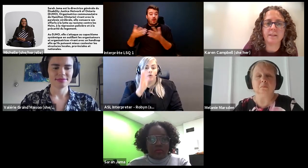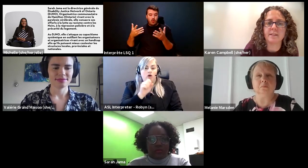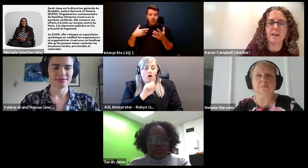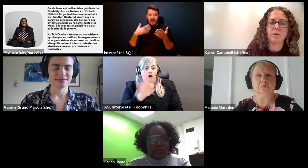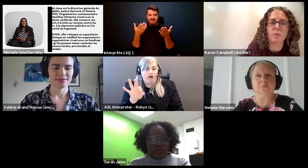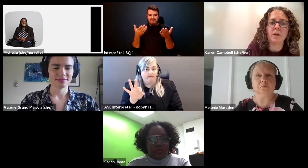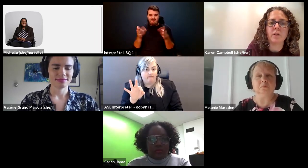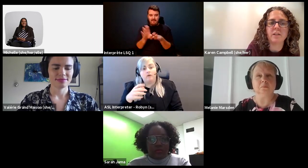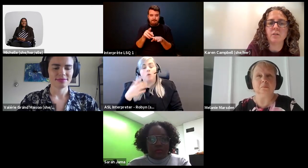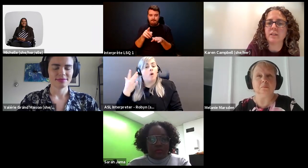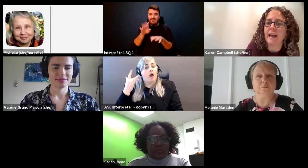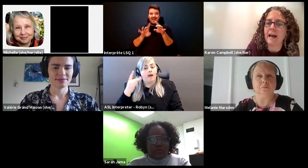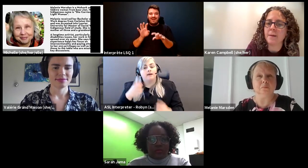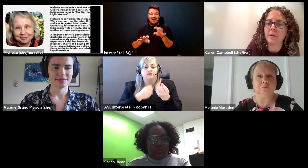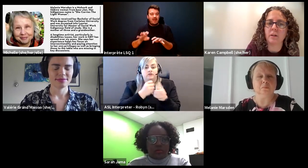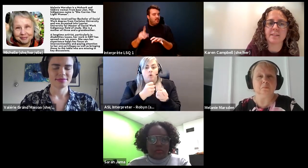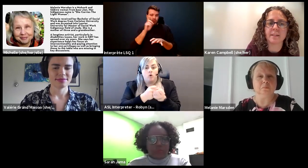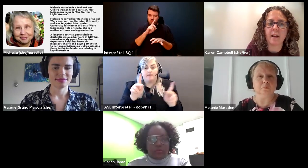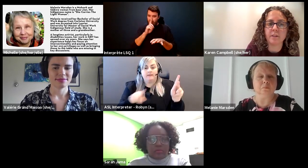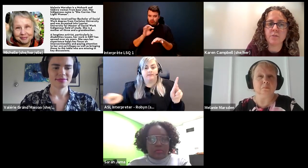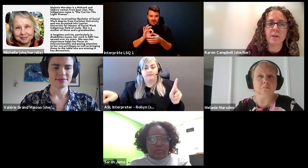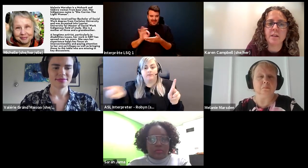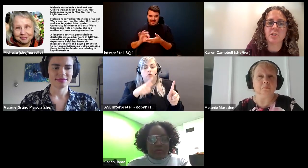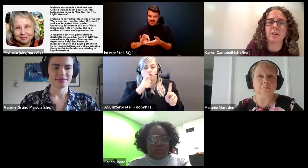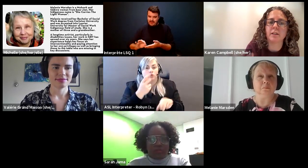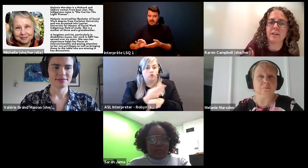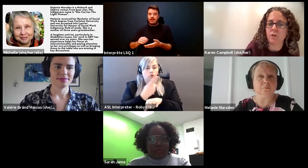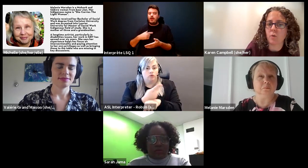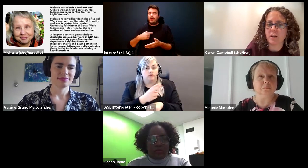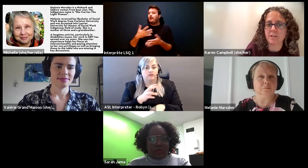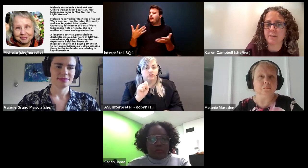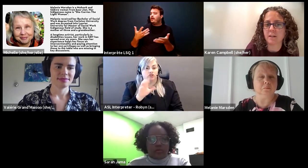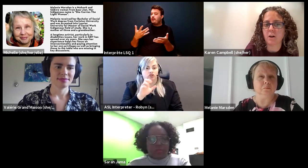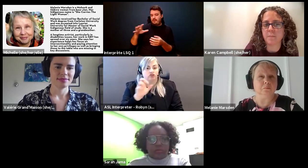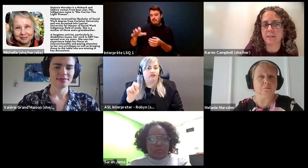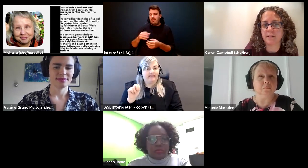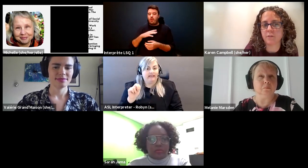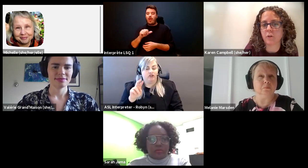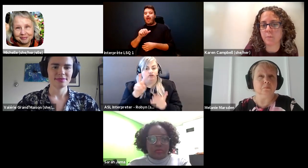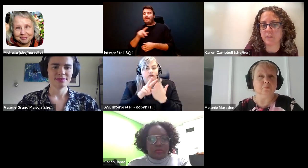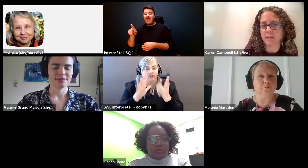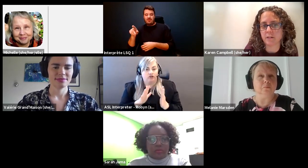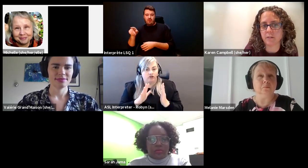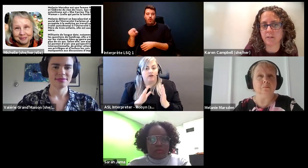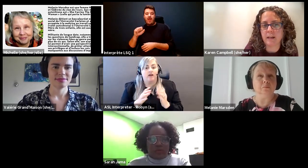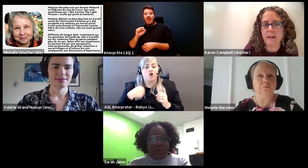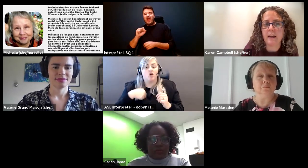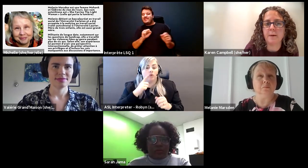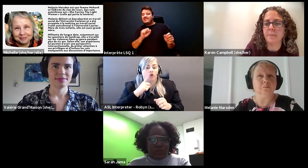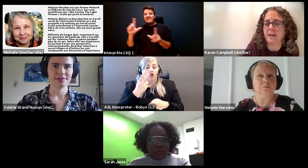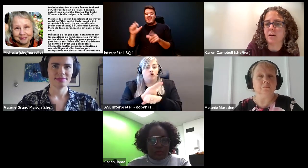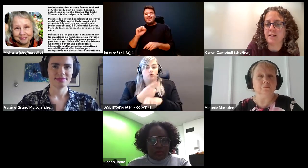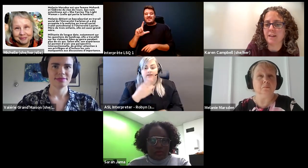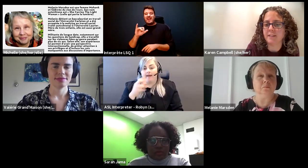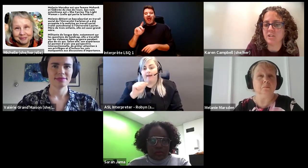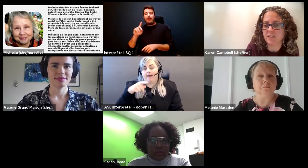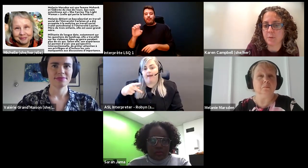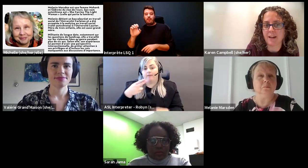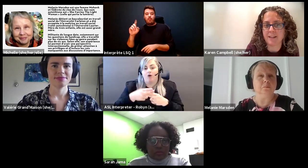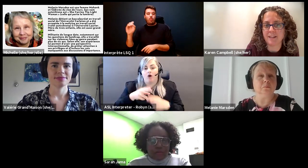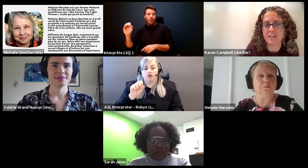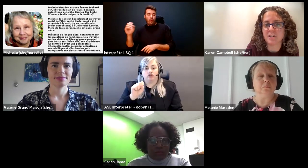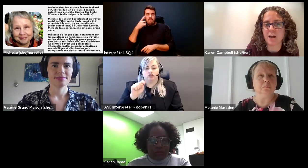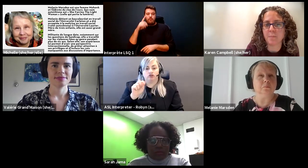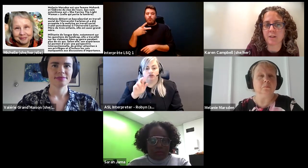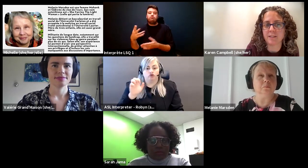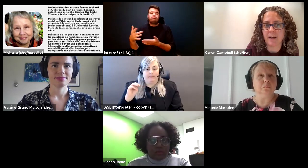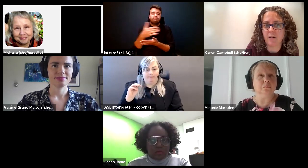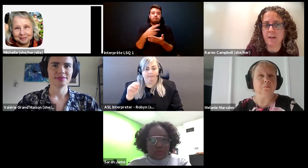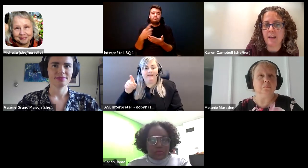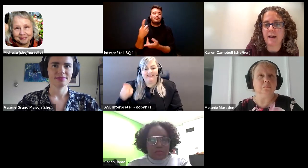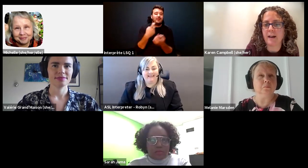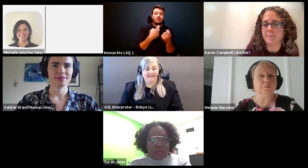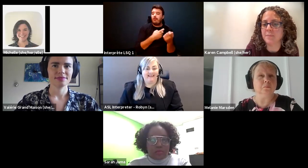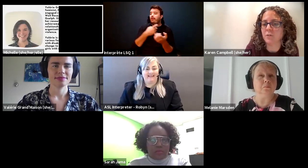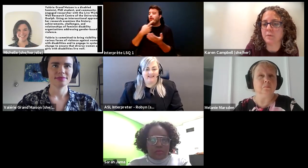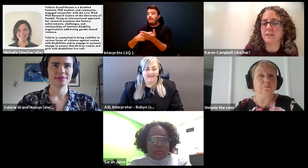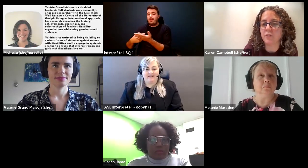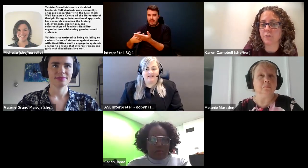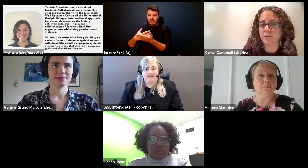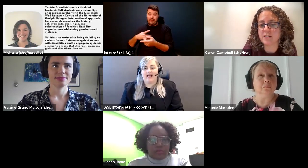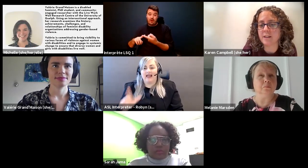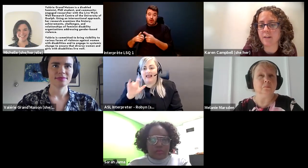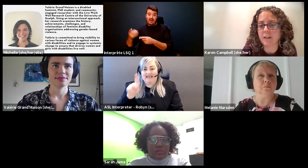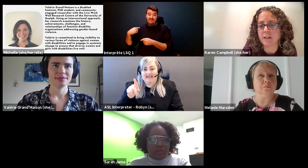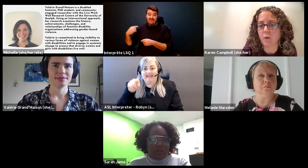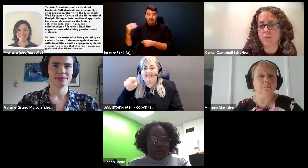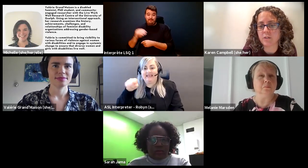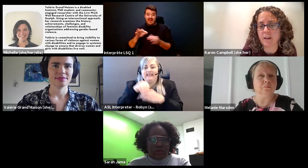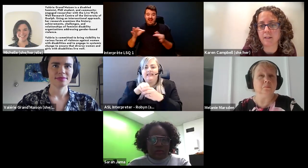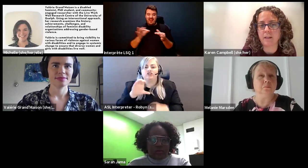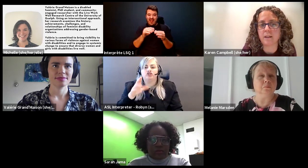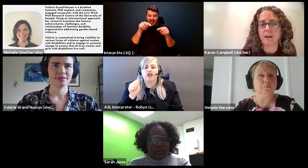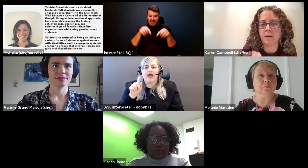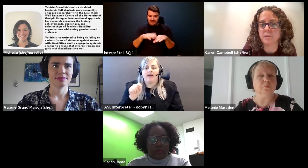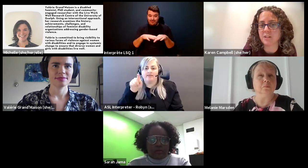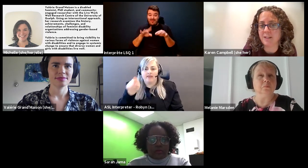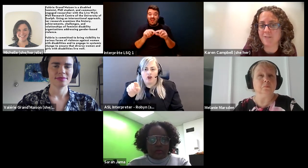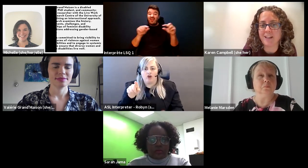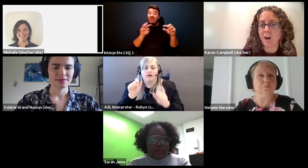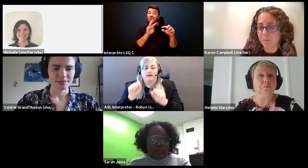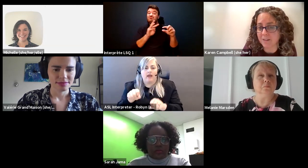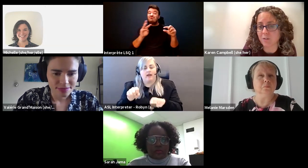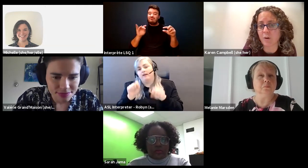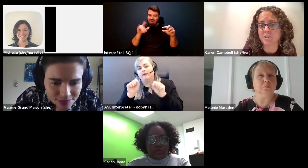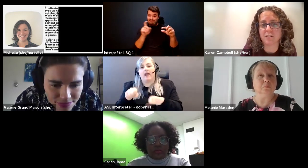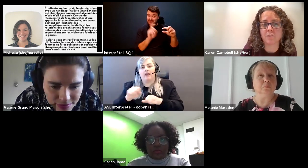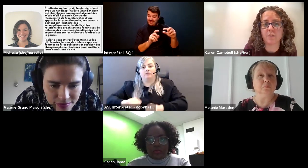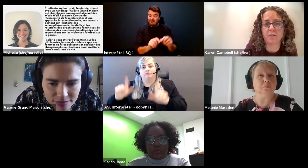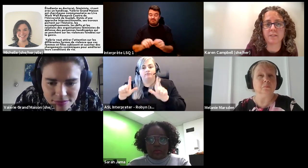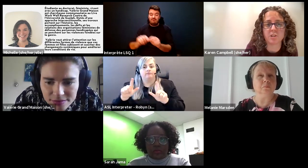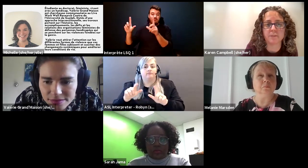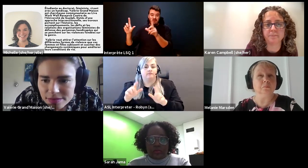Karen Campbell (she/her): Instead, we are going to use an APP called slideshow to collect your questions and comments for our presenters my colleague has just put that into the chat box now, so please feel free to navigate over to that link to leave any comments or questions throughout the session.